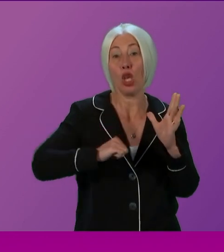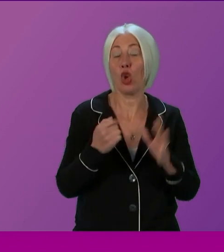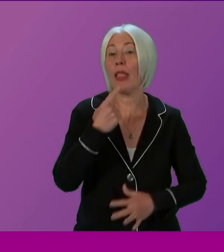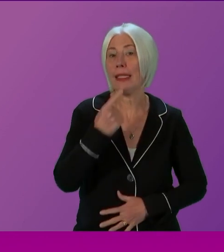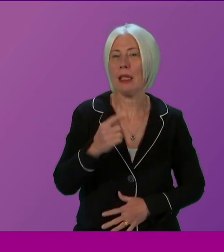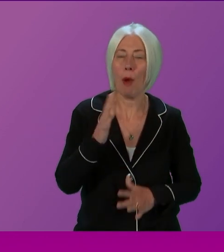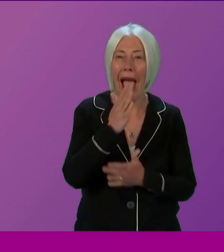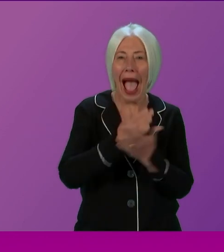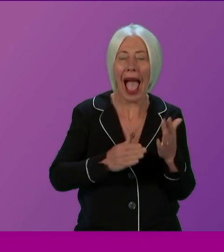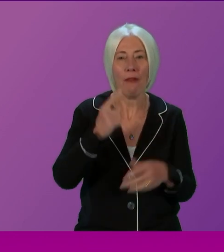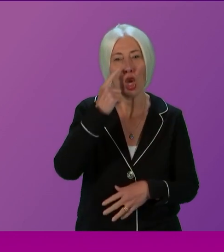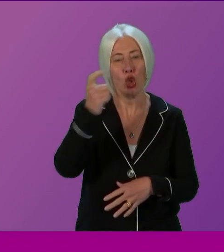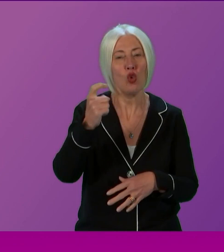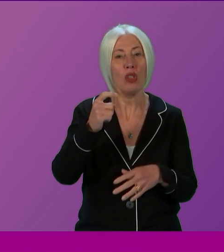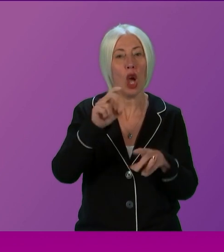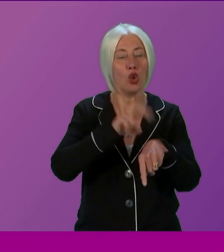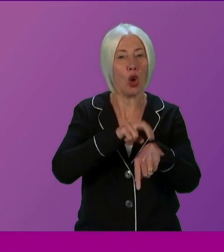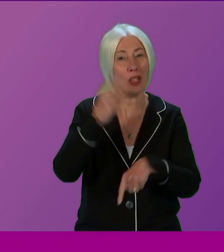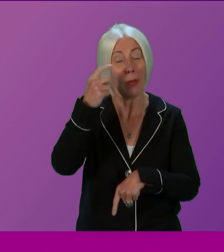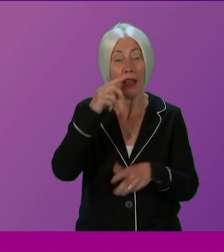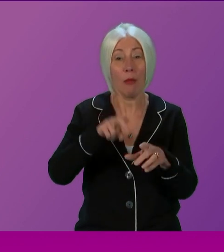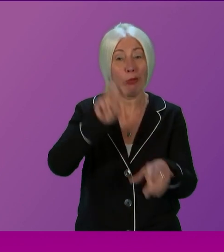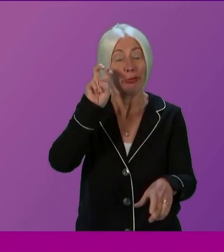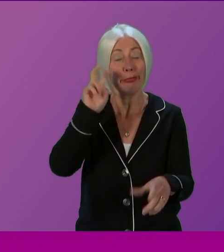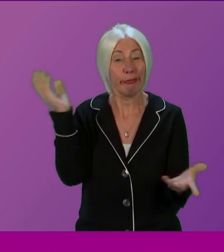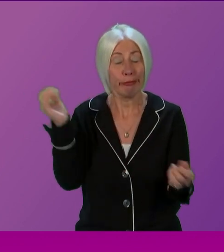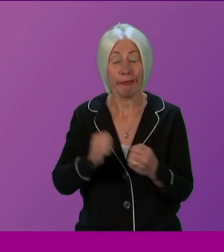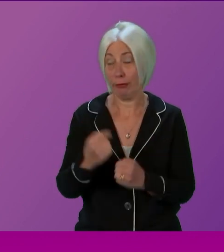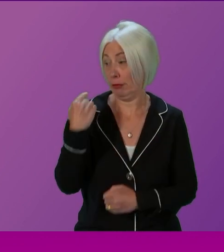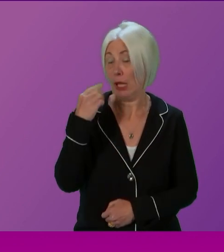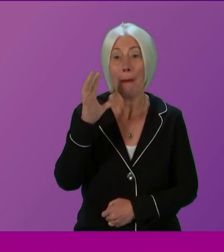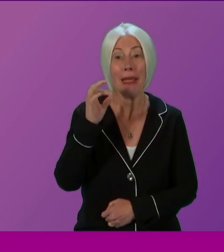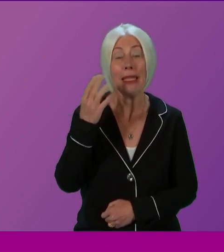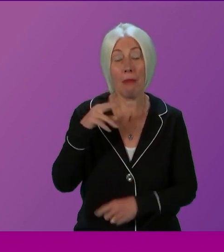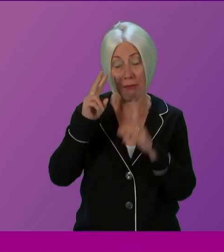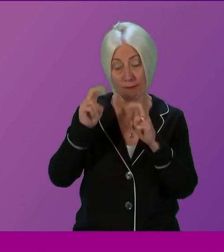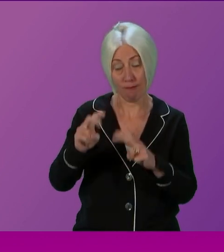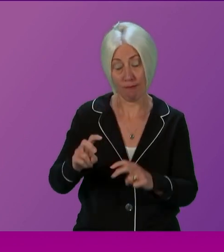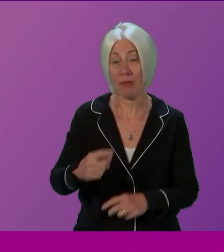half of junior doctors are thinking of quitting. On Monday, an investigation reported that one in